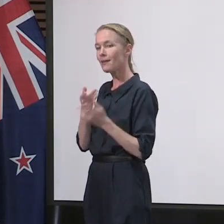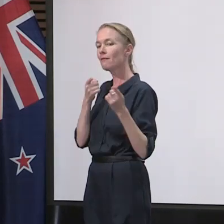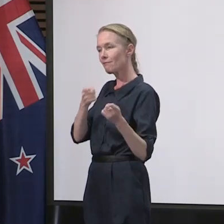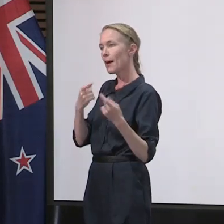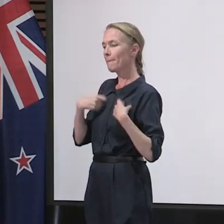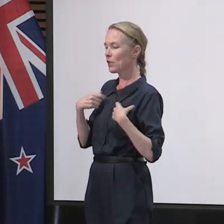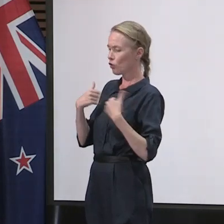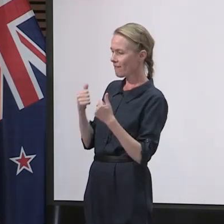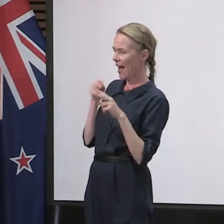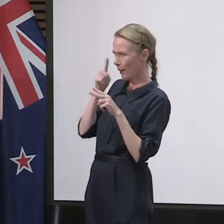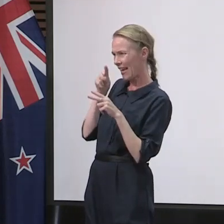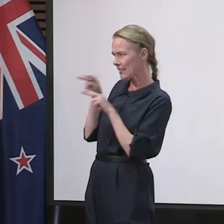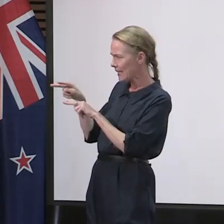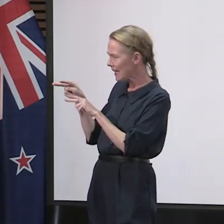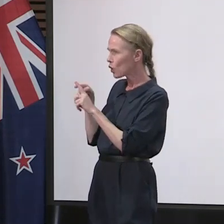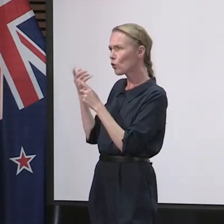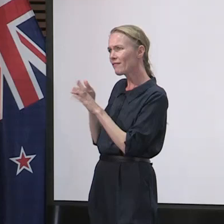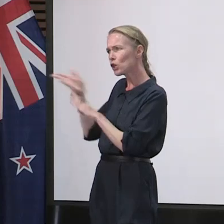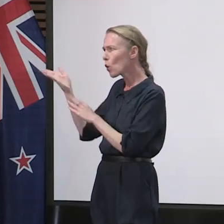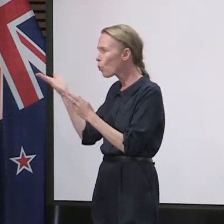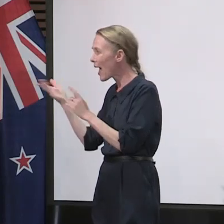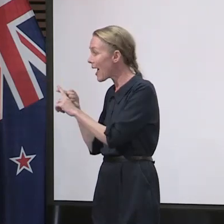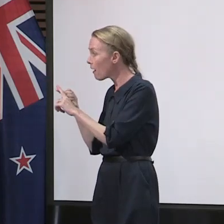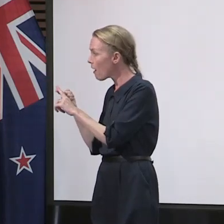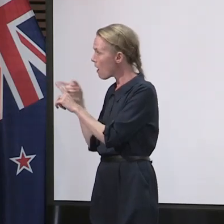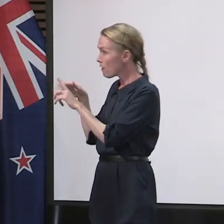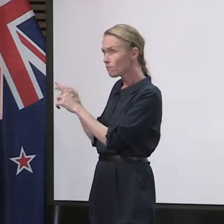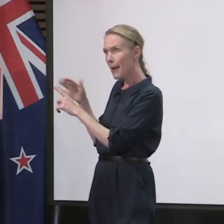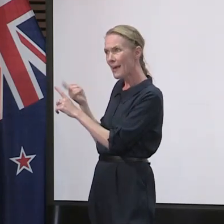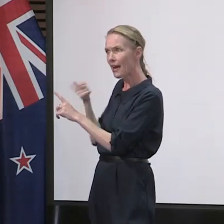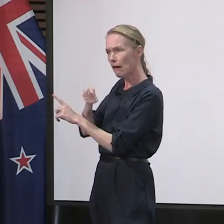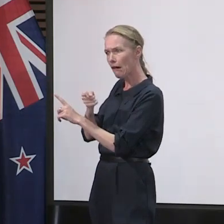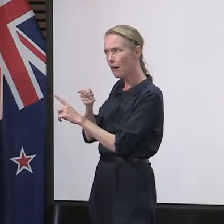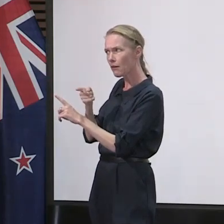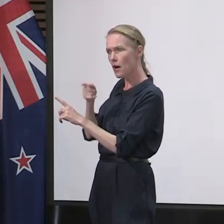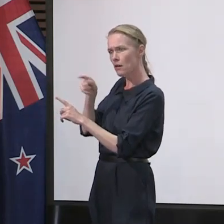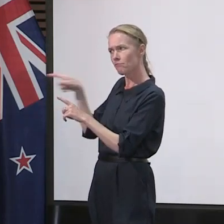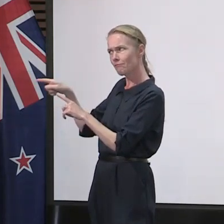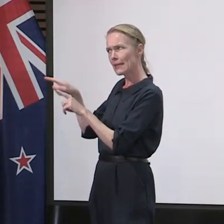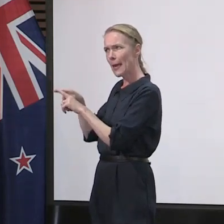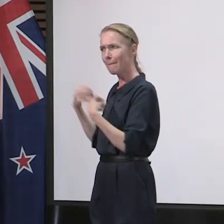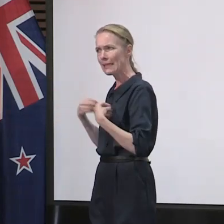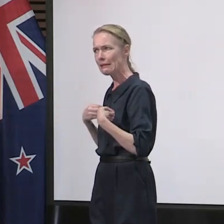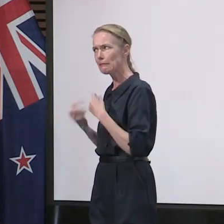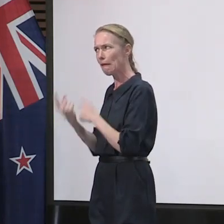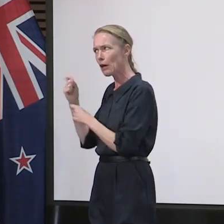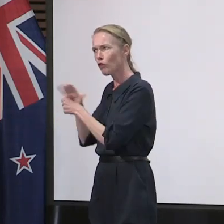If you do choose to release your information, it helps build a picture of where you